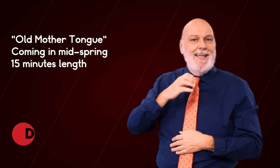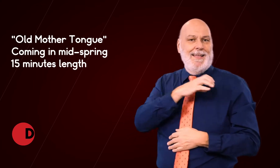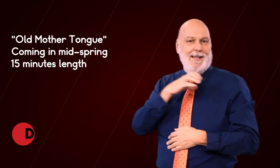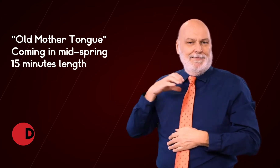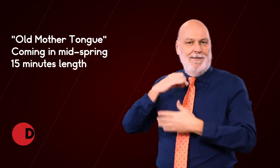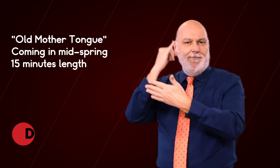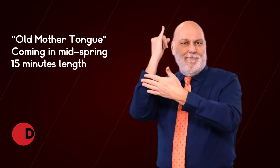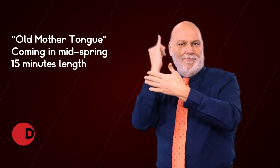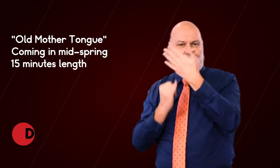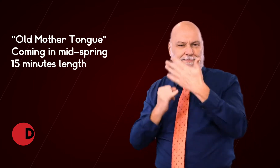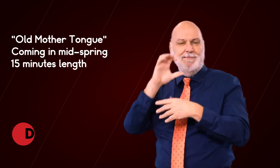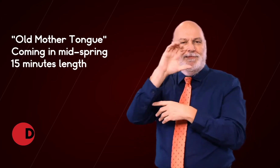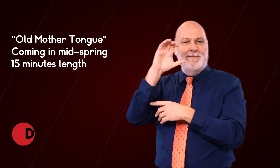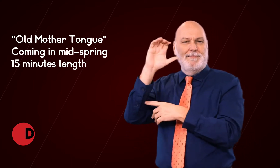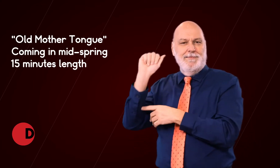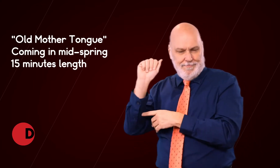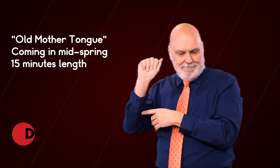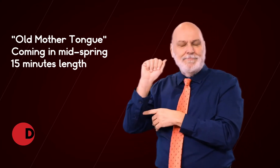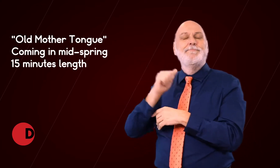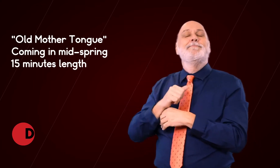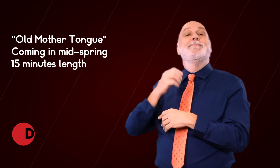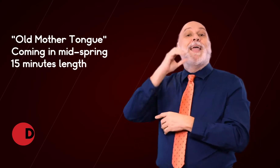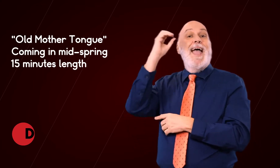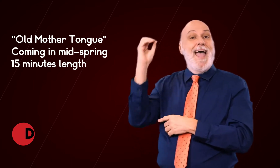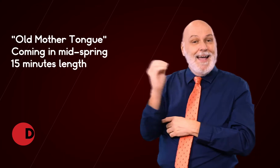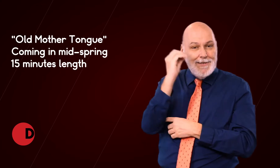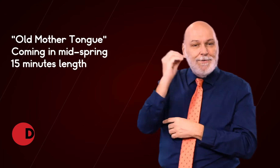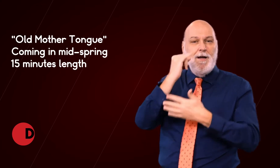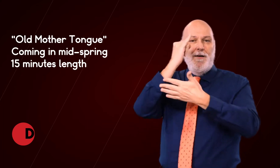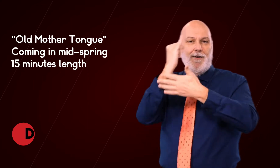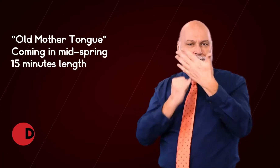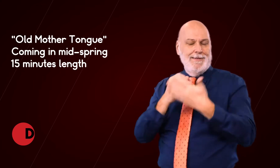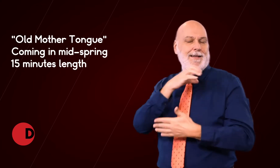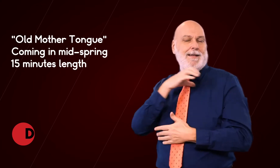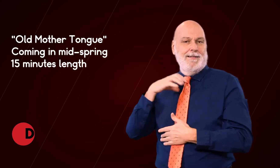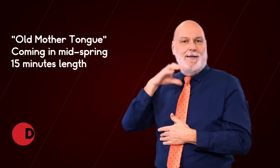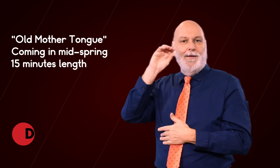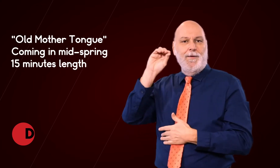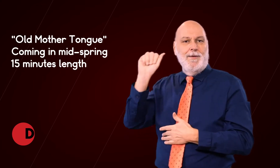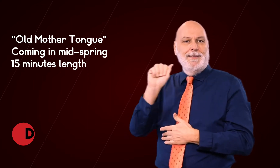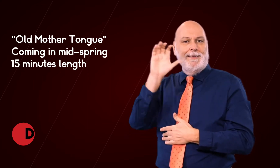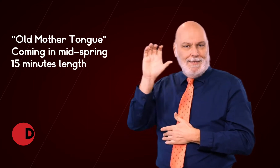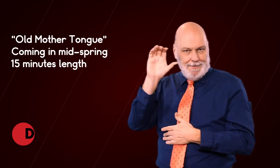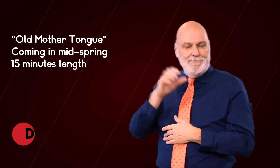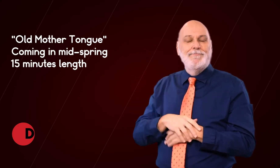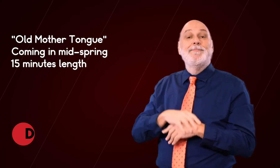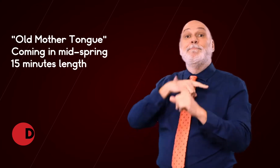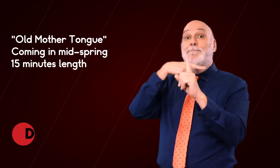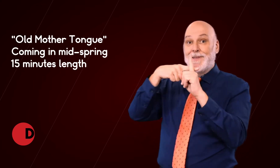and the project is funded by the Canada Council for the Arts,